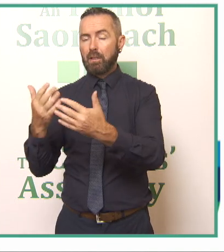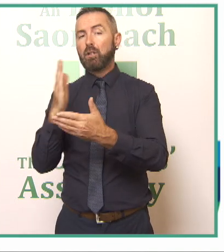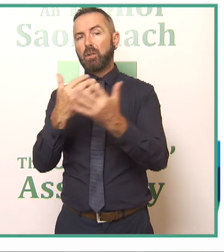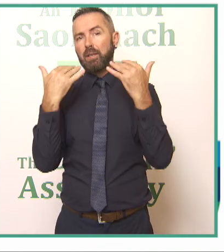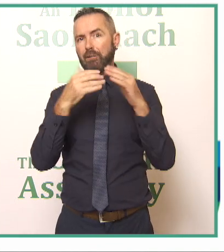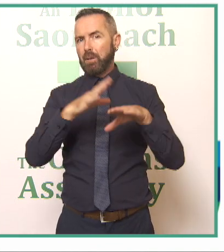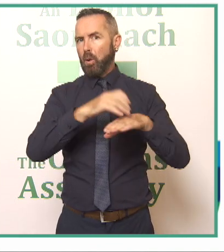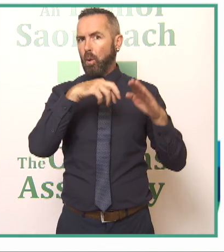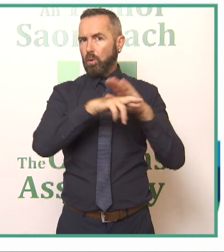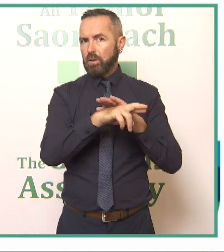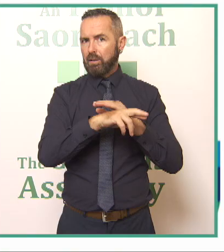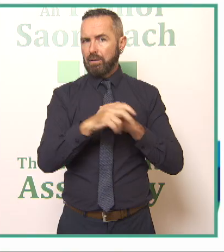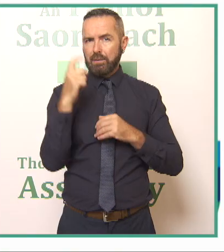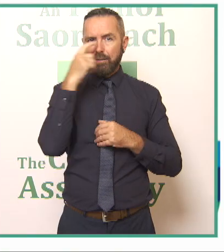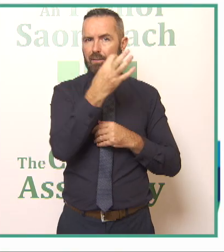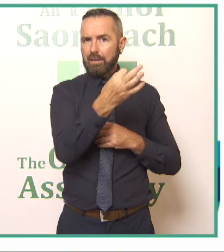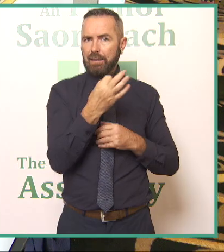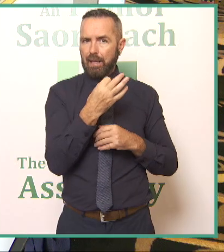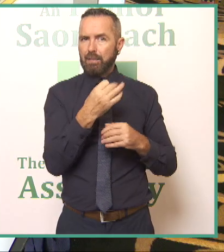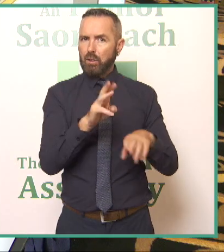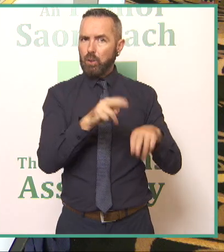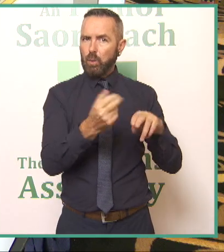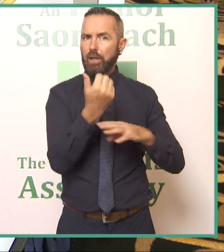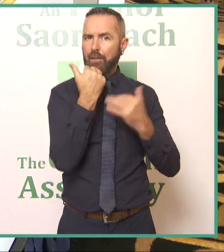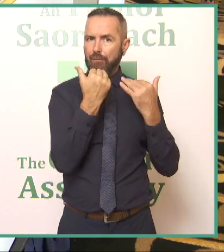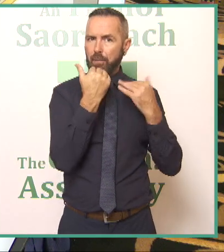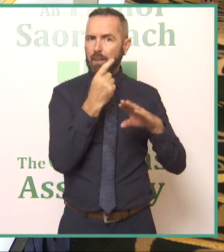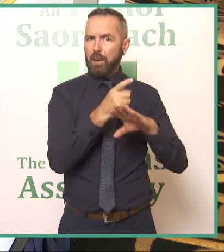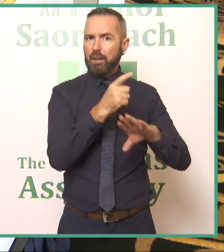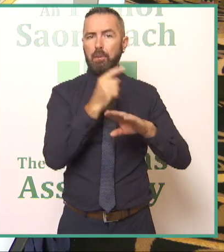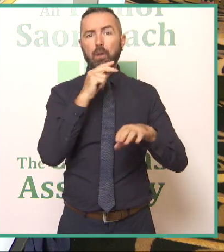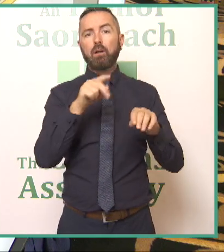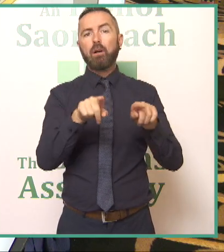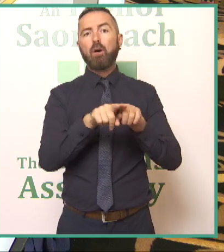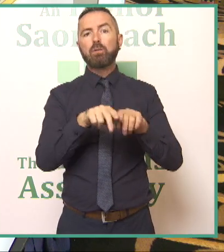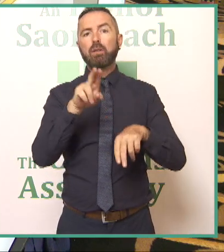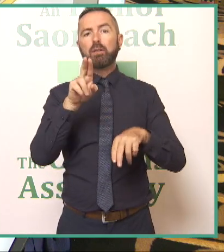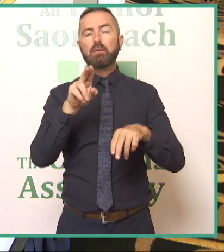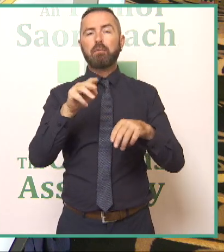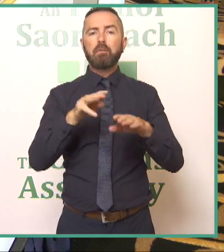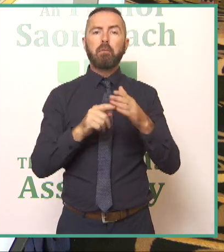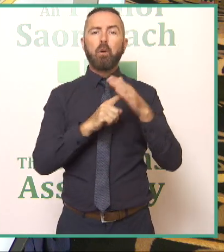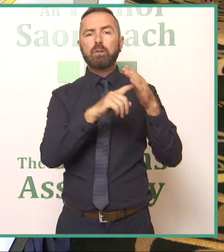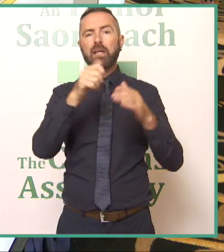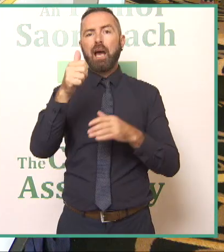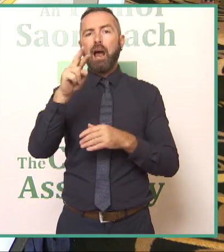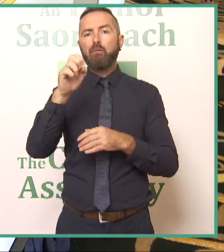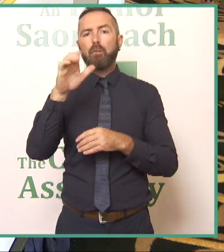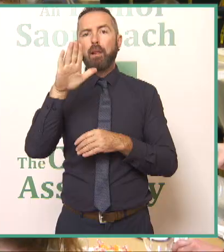to get Farm scale data and also it's um mainly arable systems there while we've retained a lot